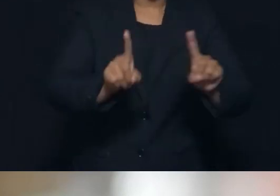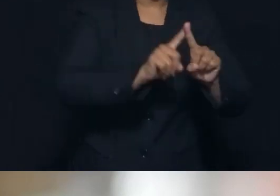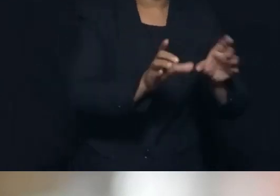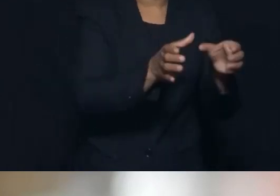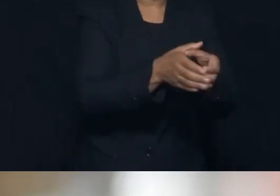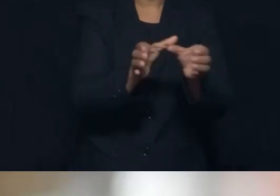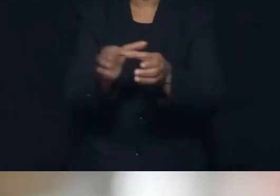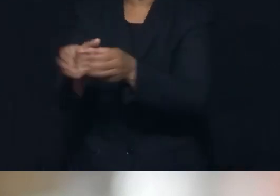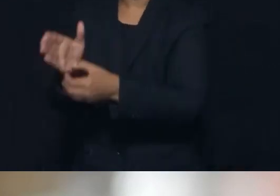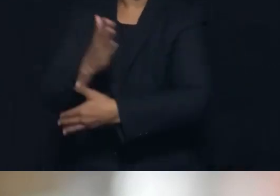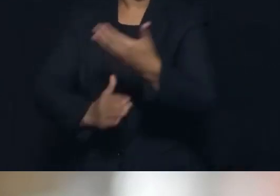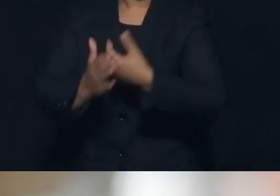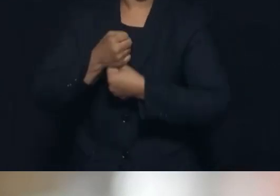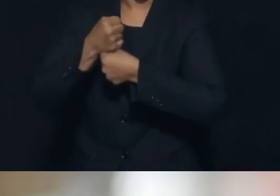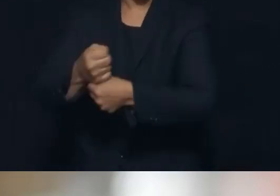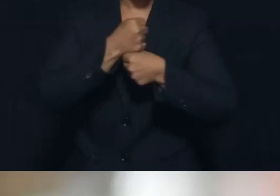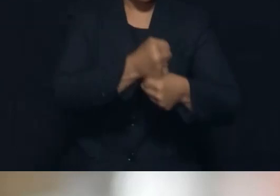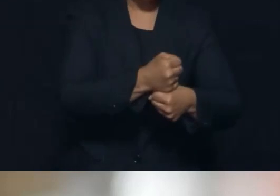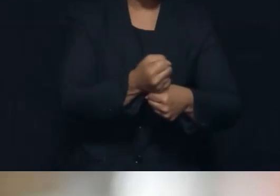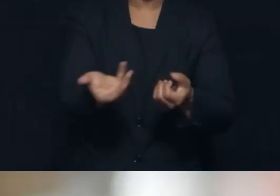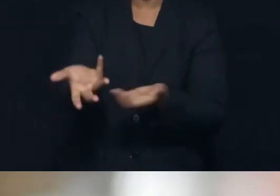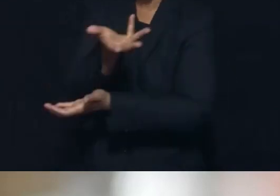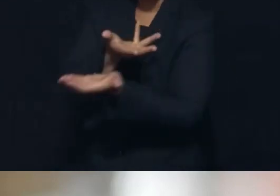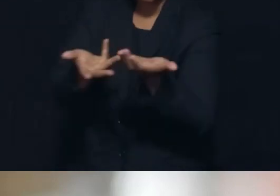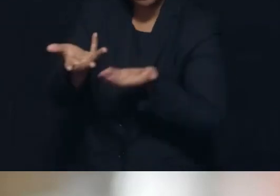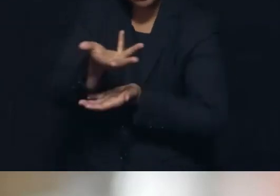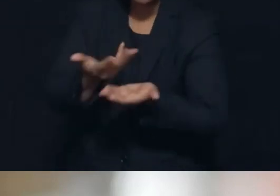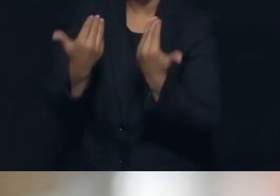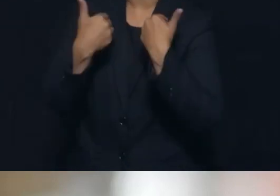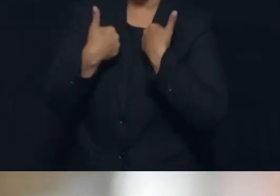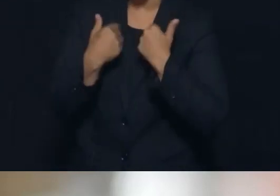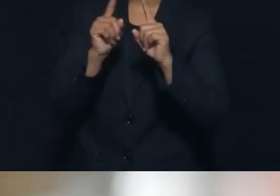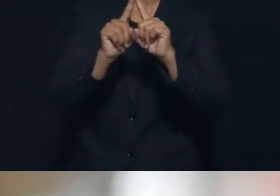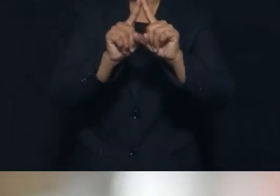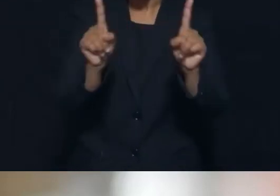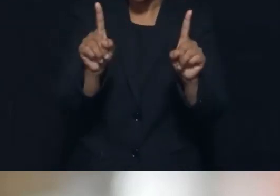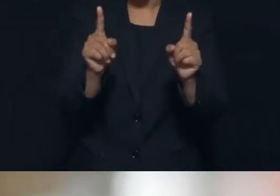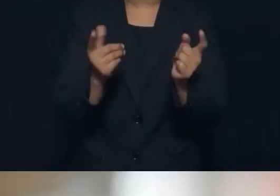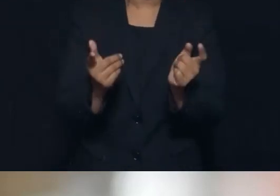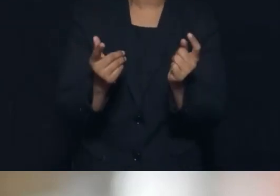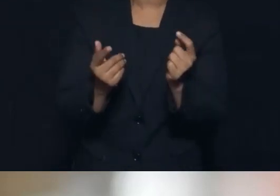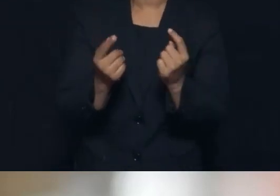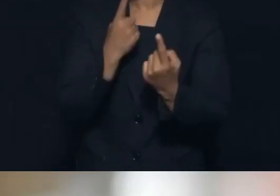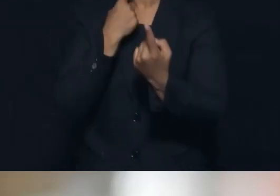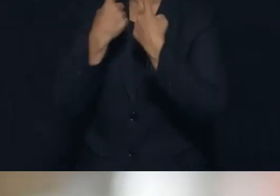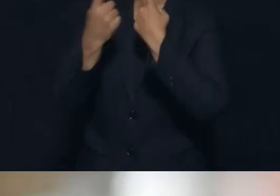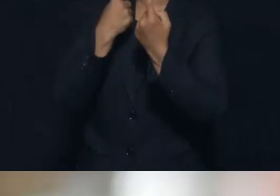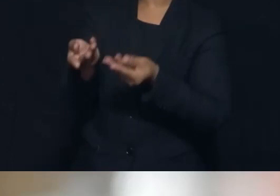Because they don't understand and can't responsibility for a code or something. How can the EuAccessibility help the members for accessing these systems?